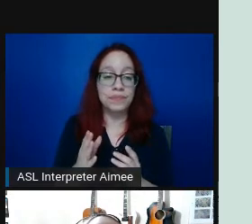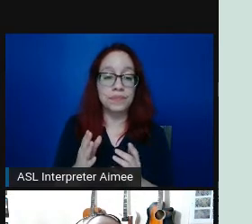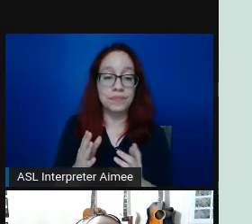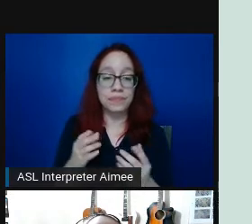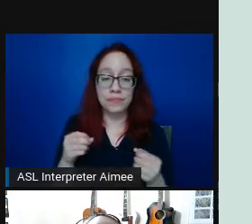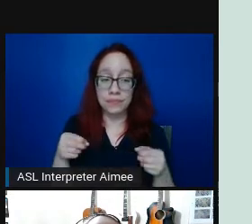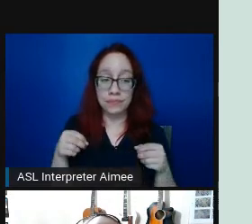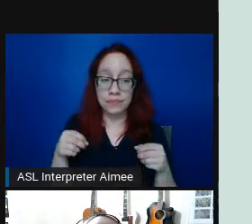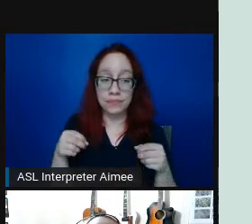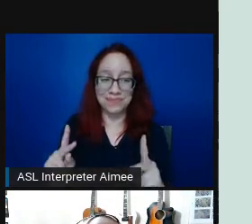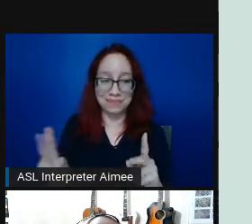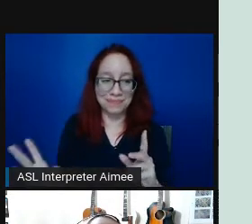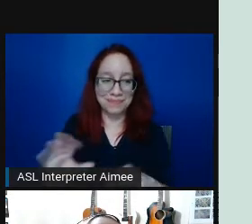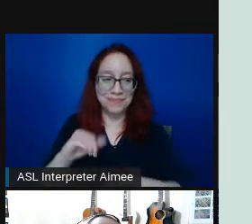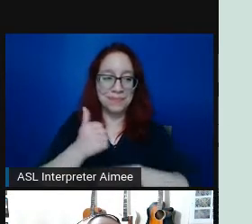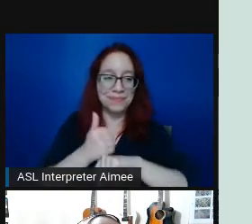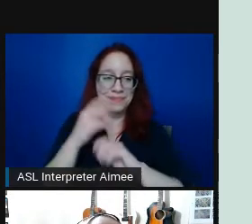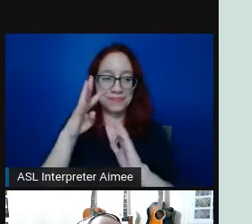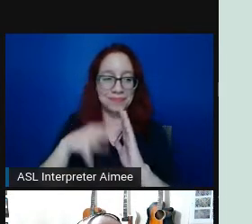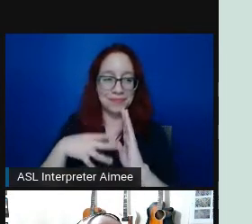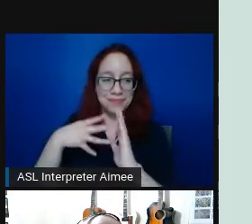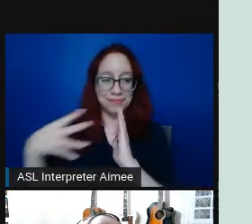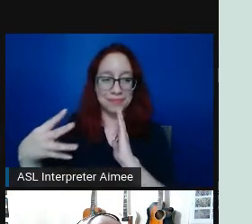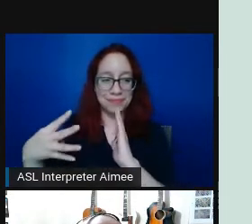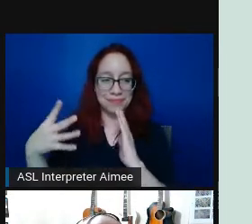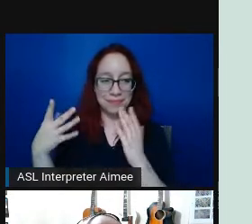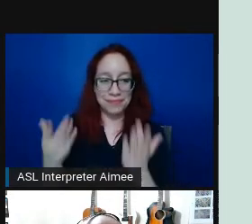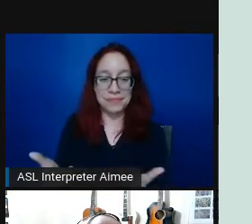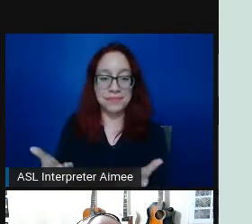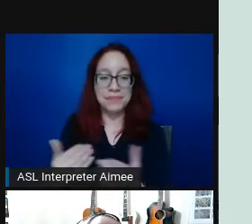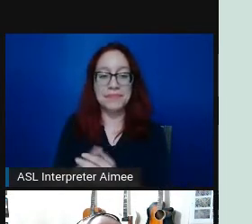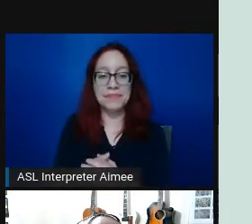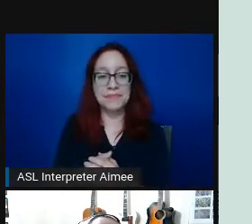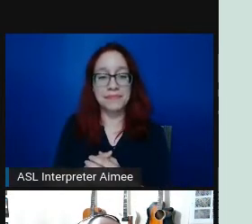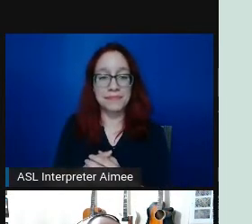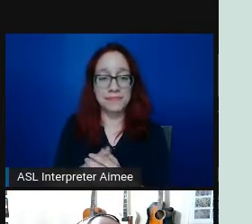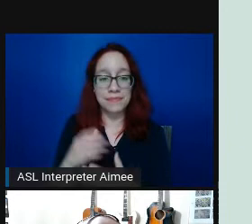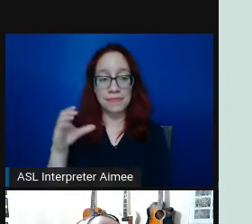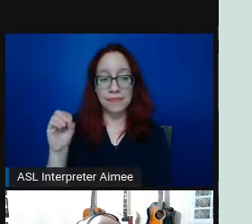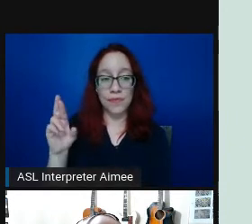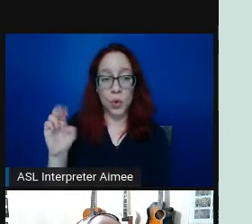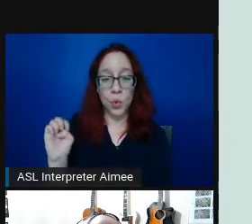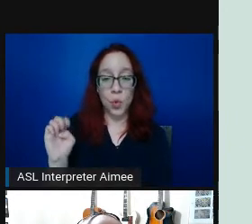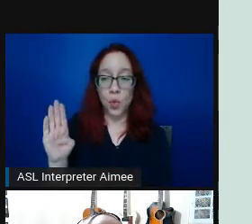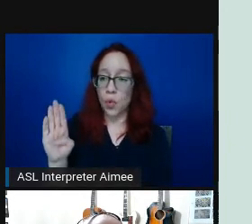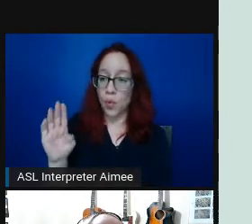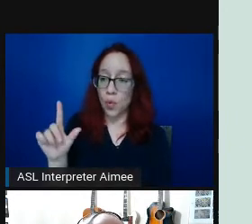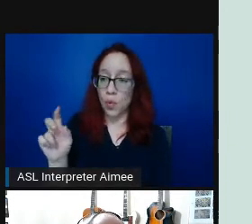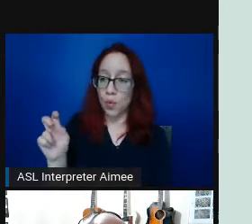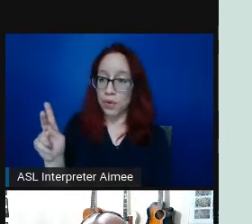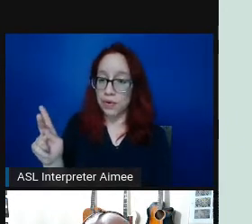of putting tables into a page that is a core block. I can do a table like this.